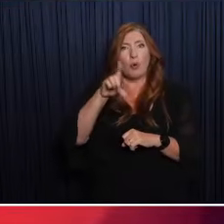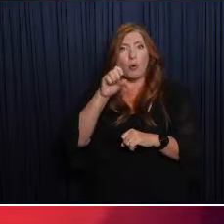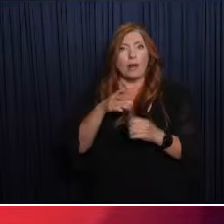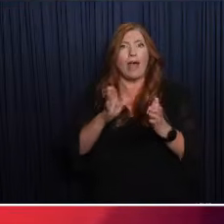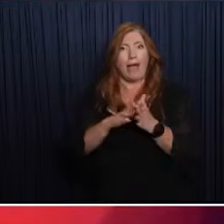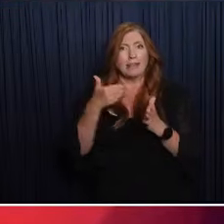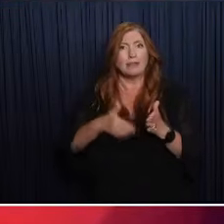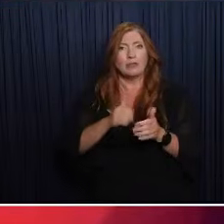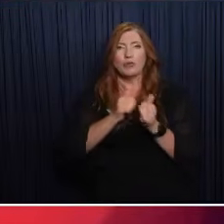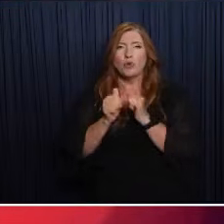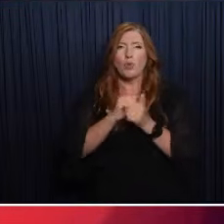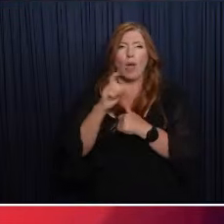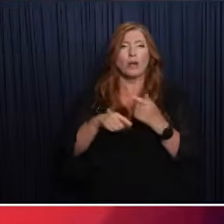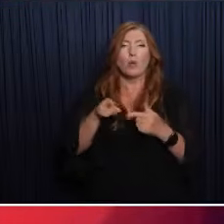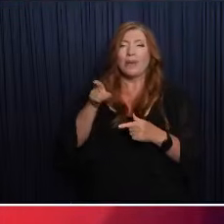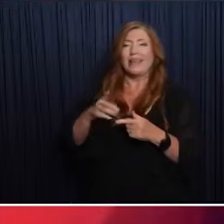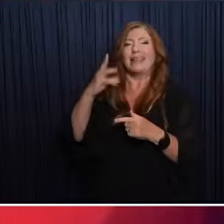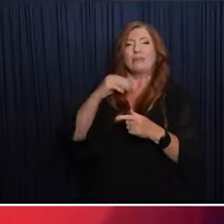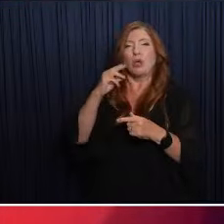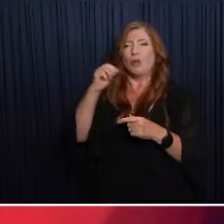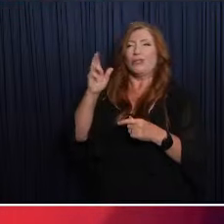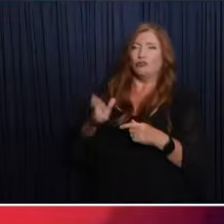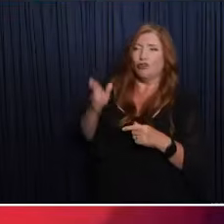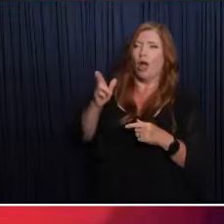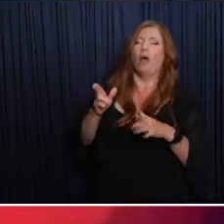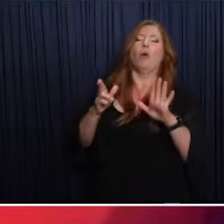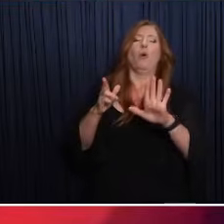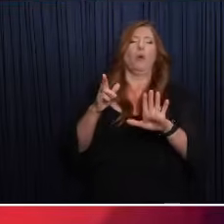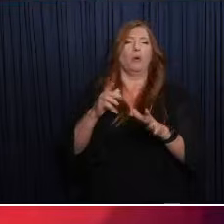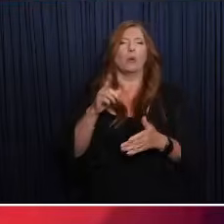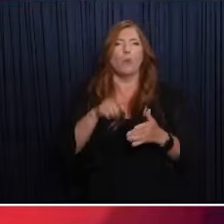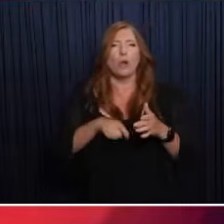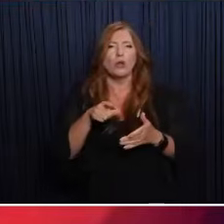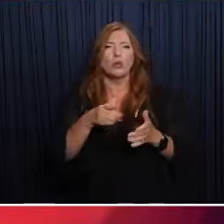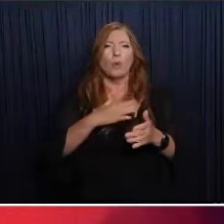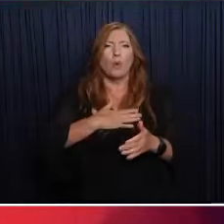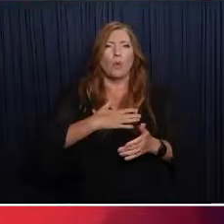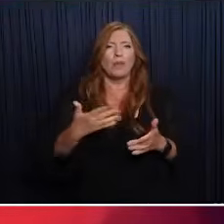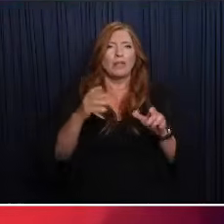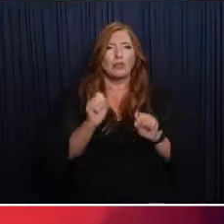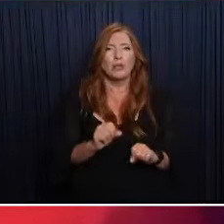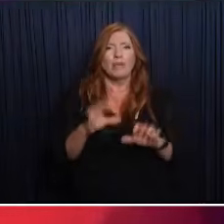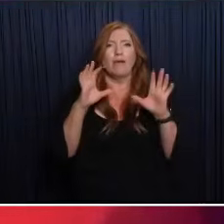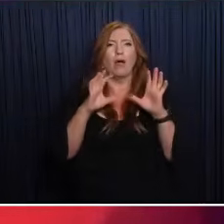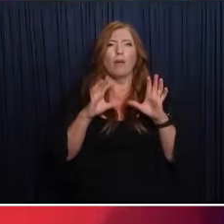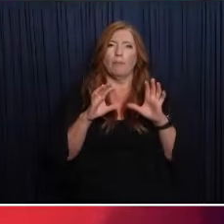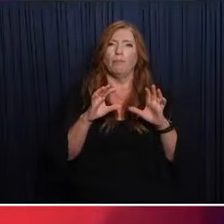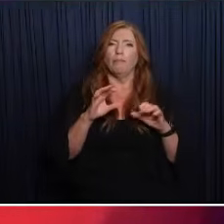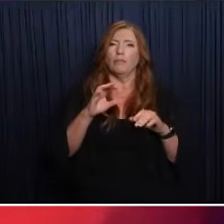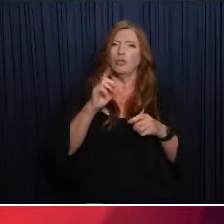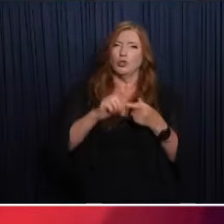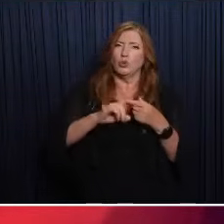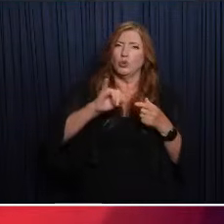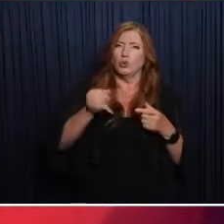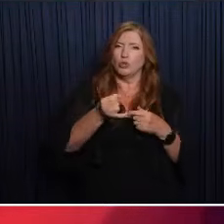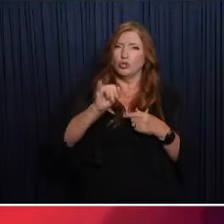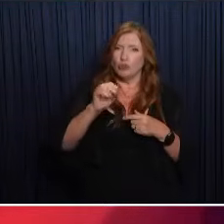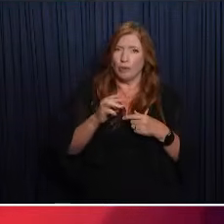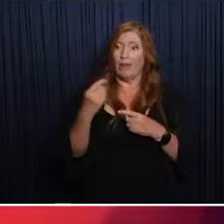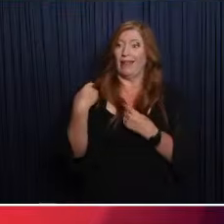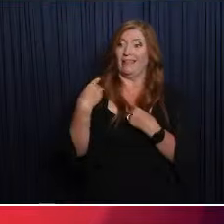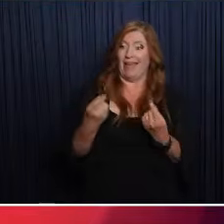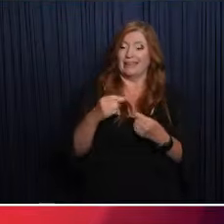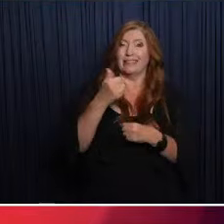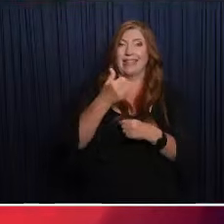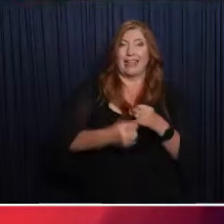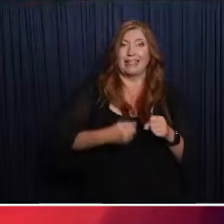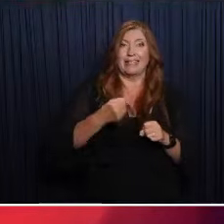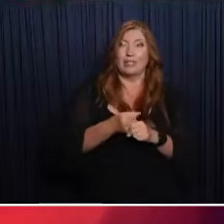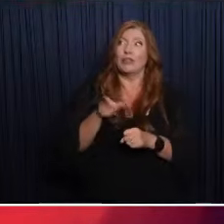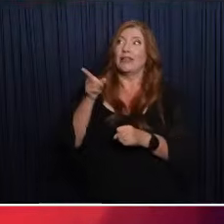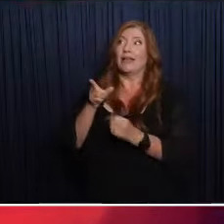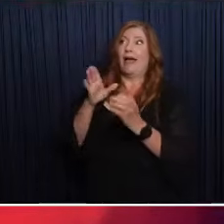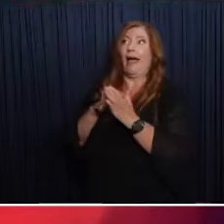WHEN I SAT DOWN WITH PRESIDENT